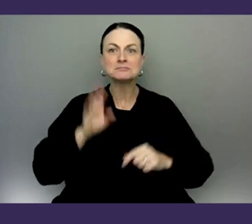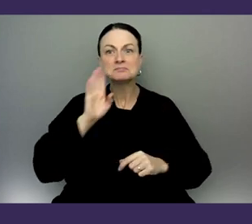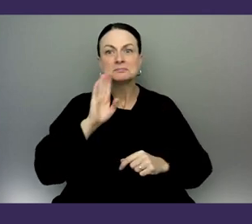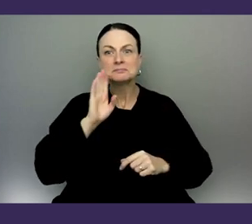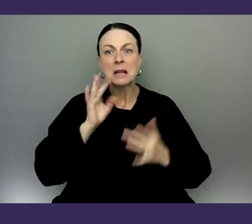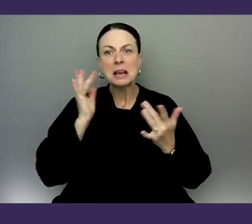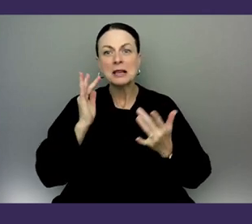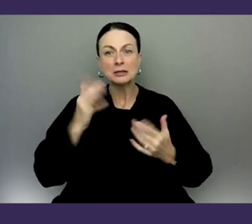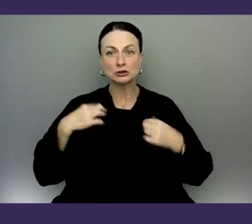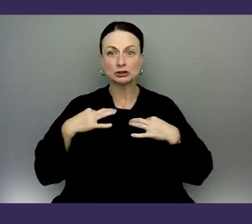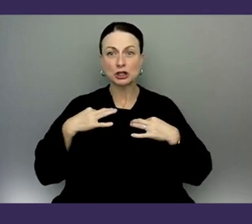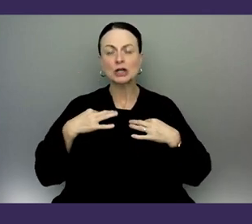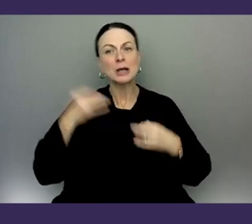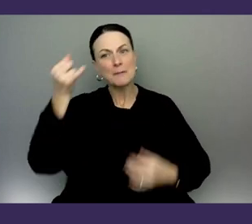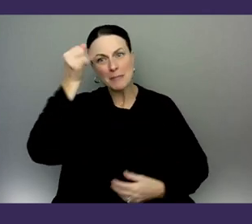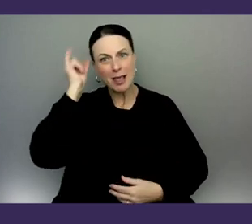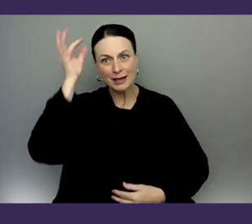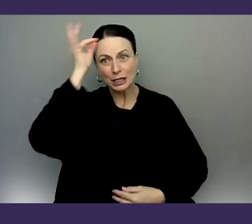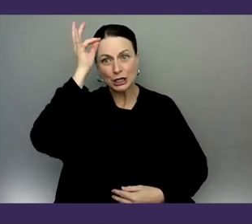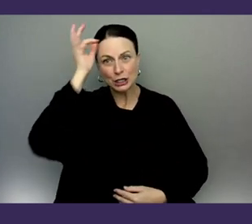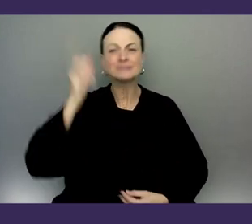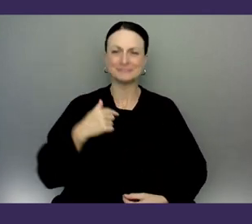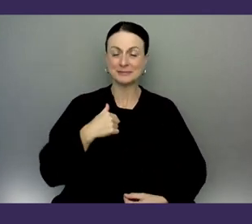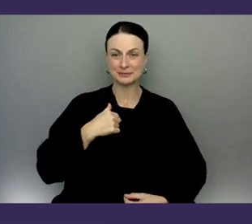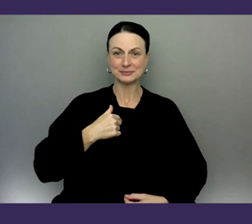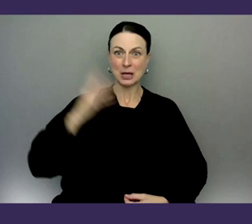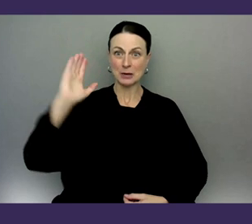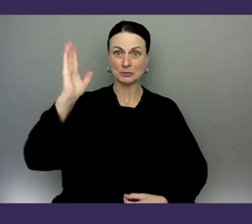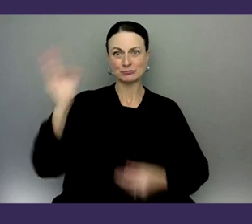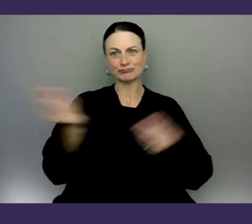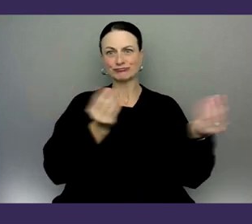And I will be the presentation's facilitator for today.